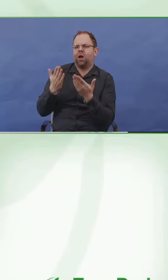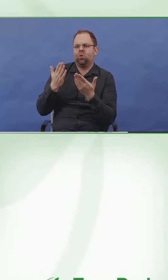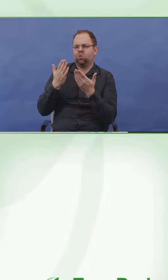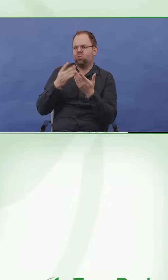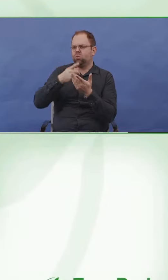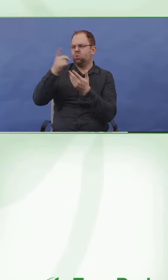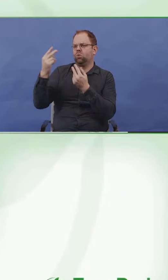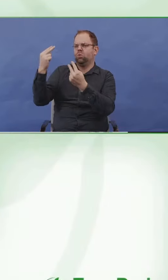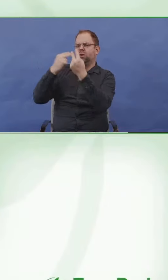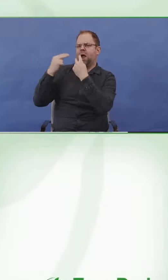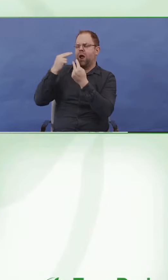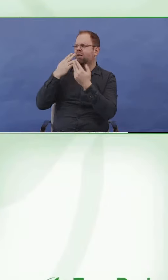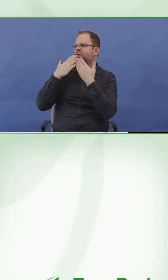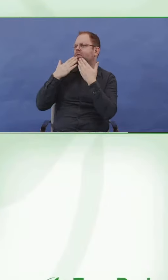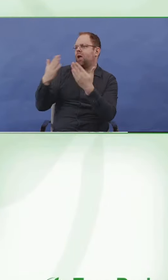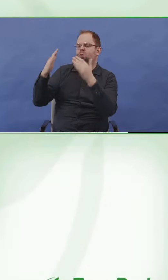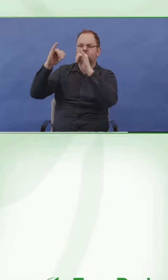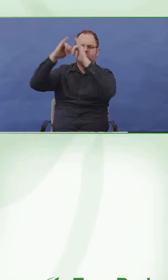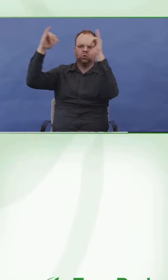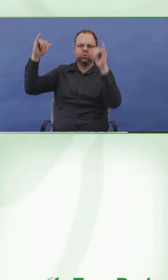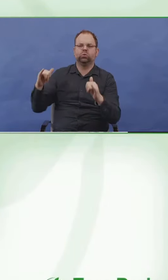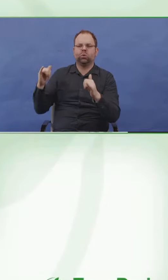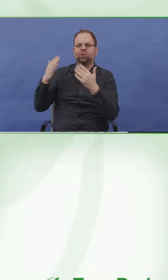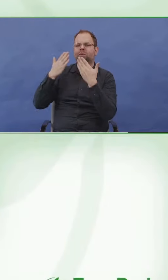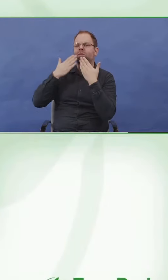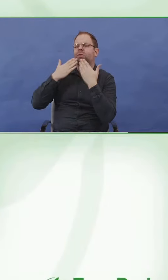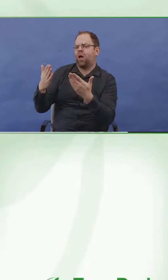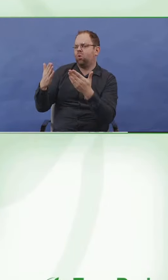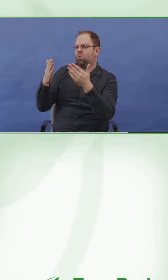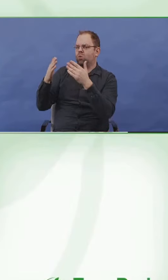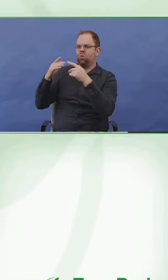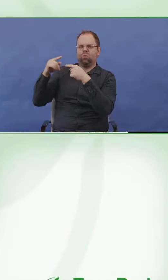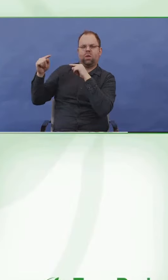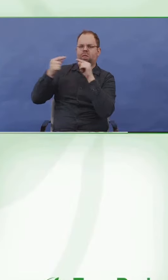CRPD because there was a serious work done by many disabled people